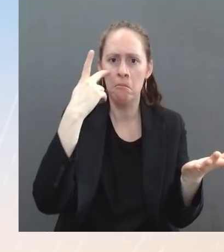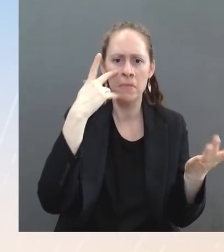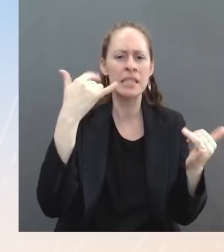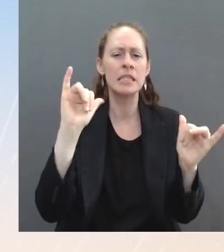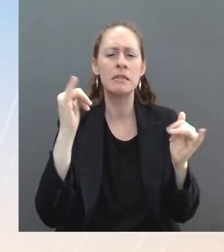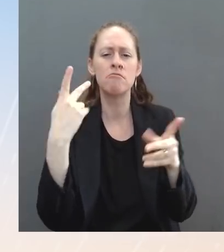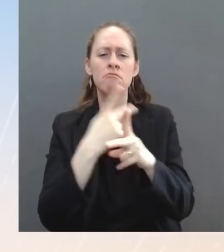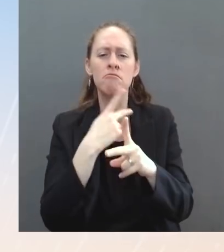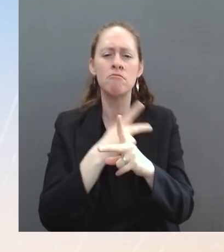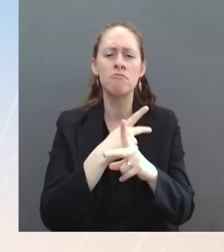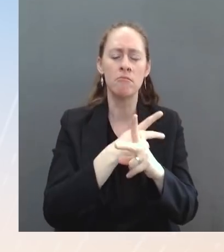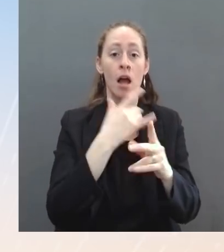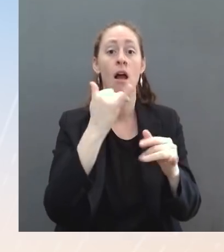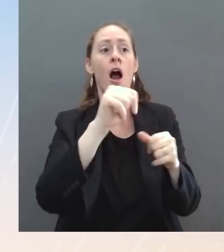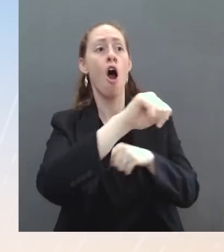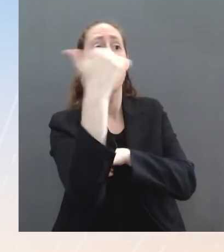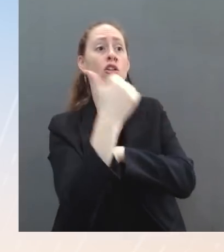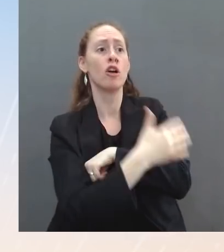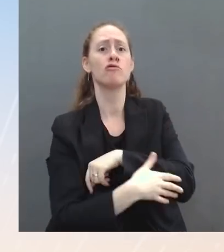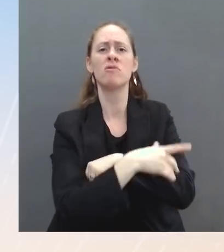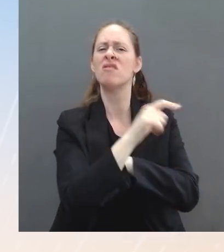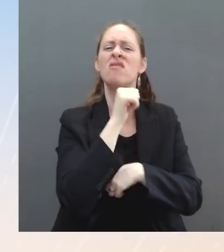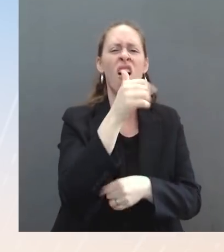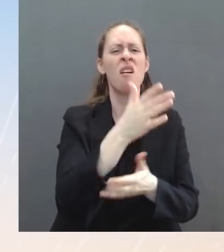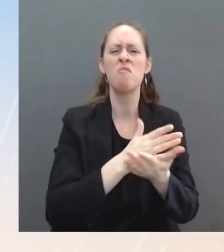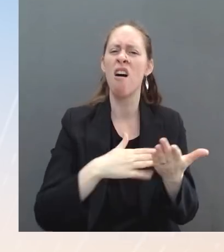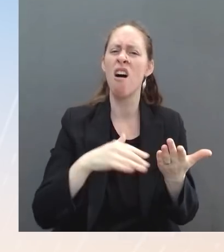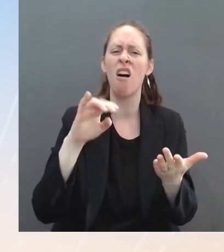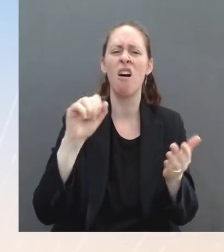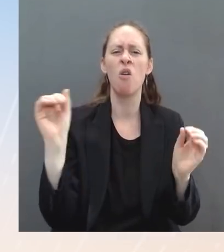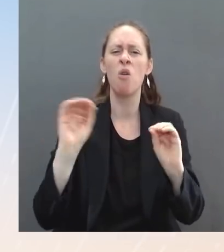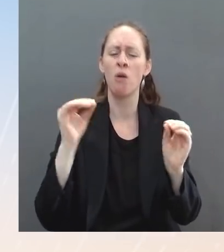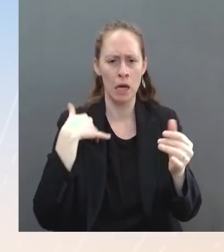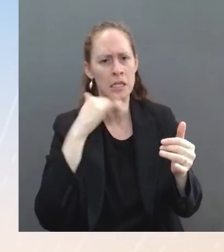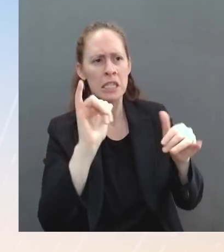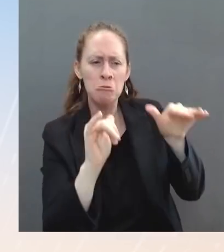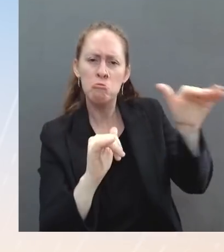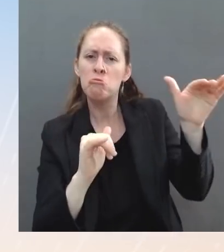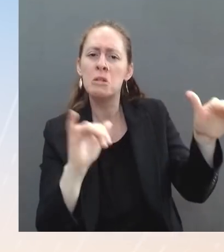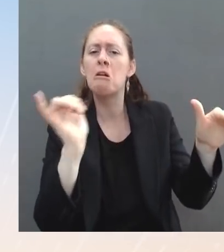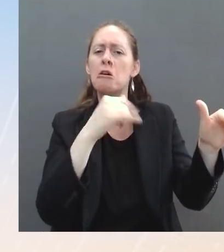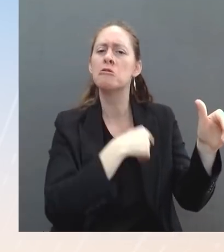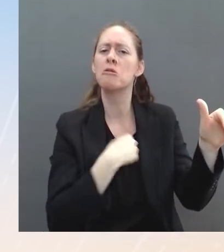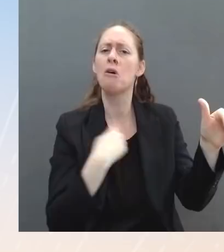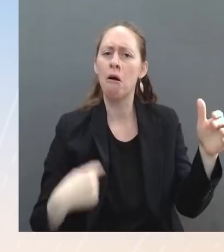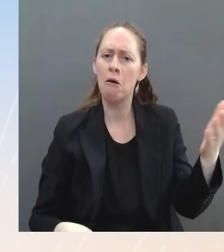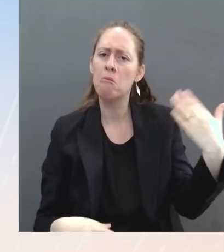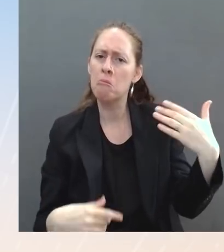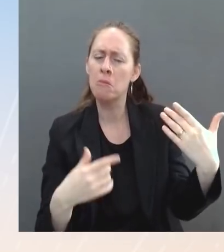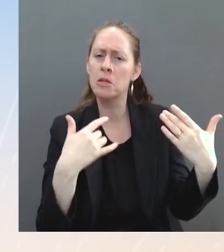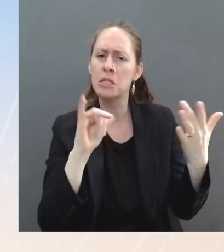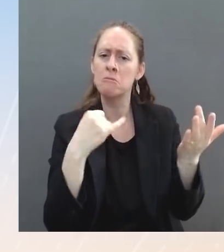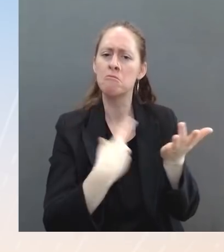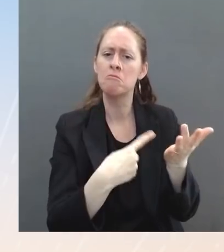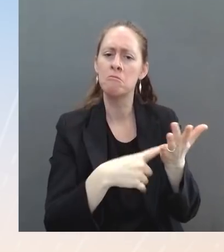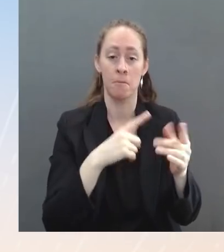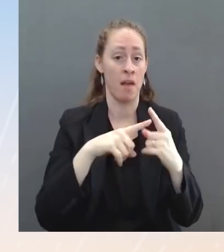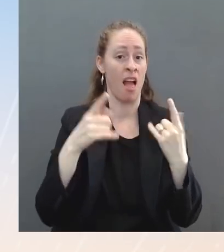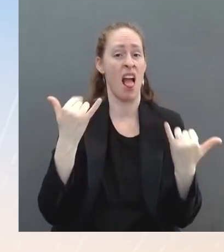and we'll continue to do so. But the immediate -- the immediate step at hand will be the IEA. The Press: The President said gas might drop between 10 and 35 cents a gallon, Brian. The Press: On this --